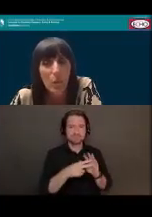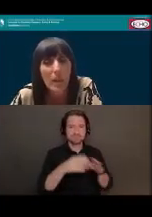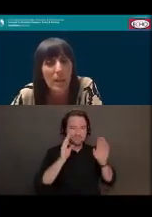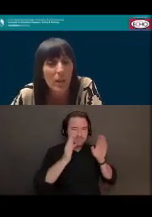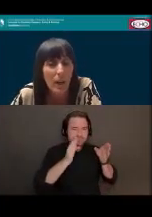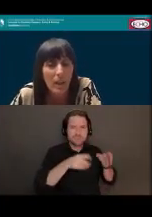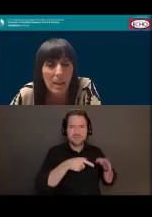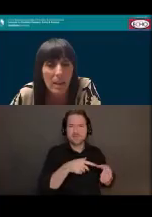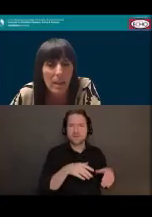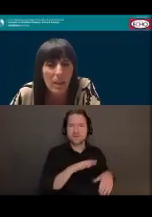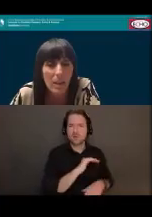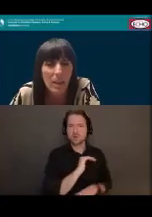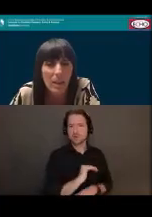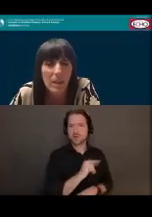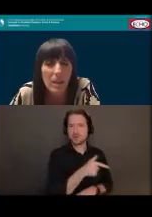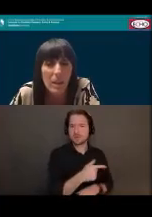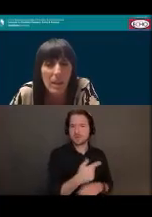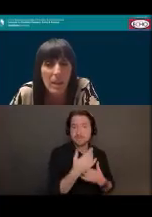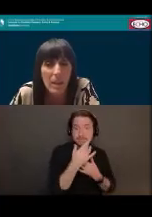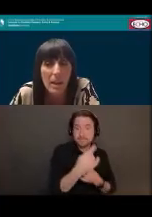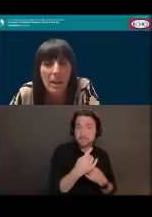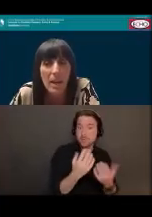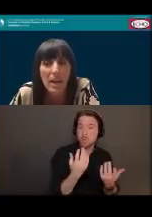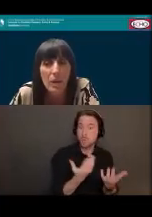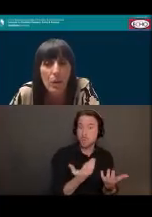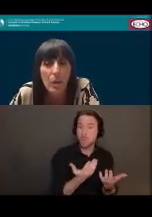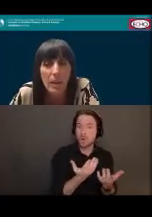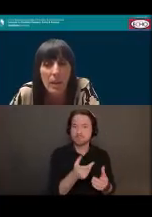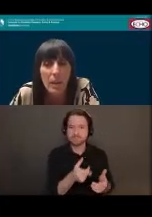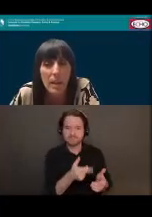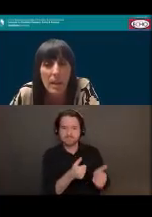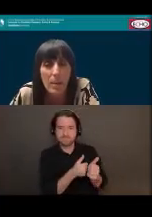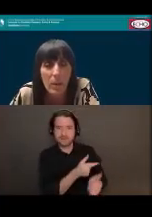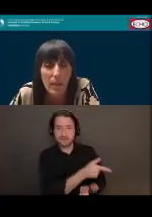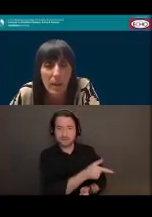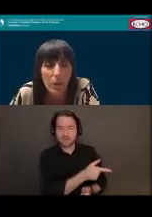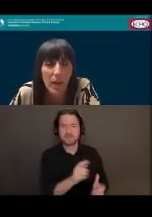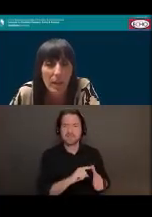what the child is interested in, and joining them without trying